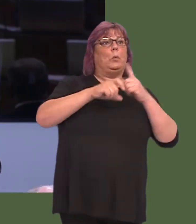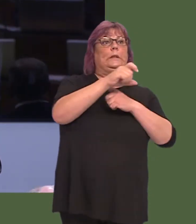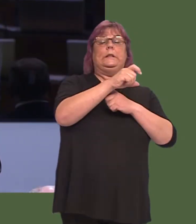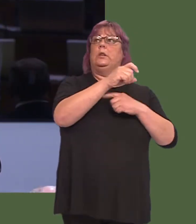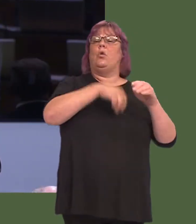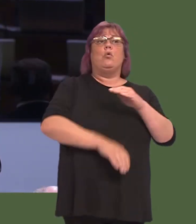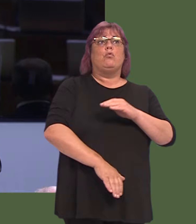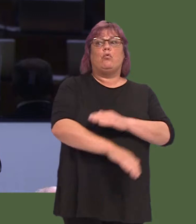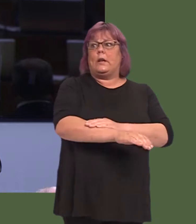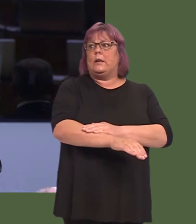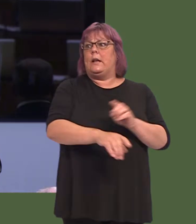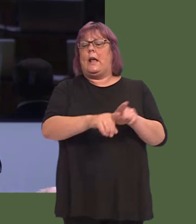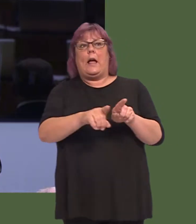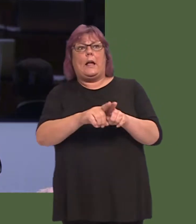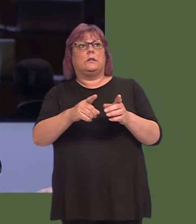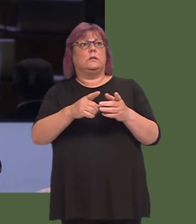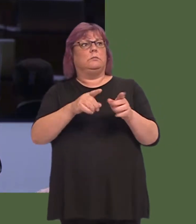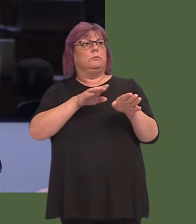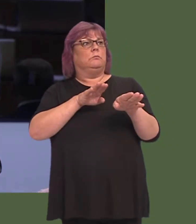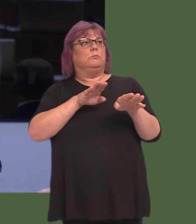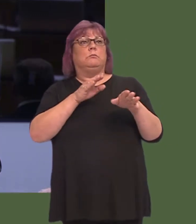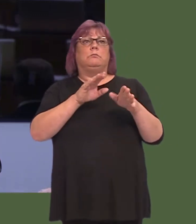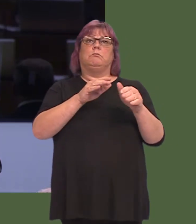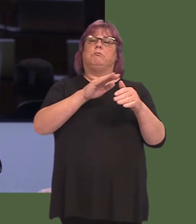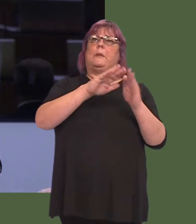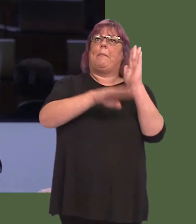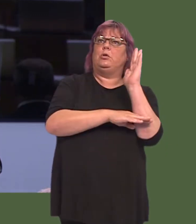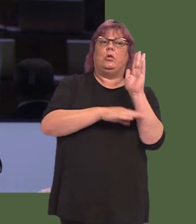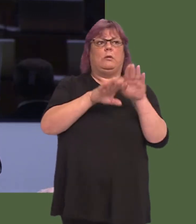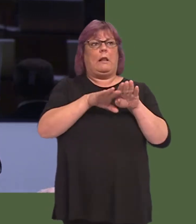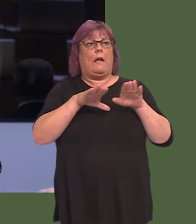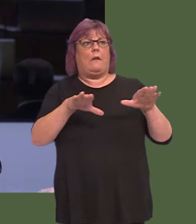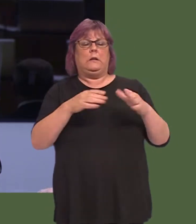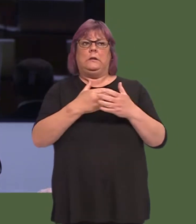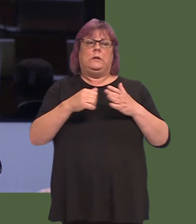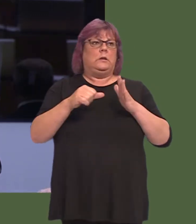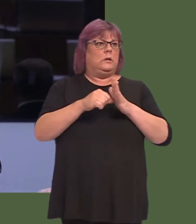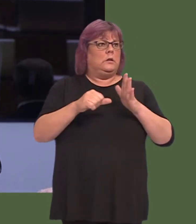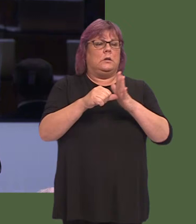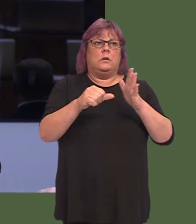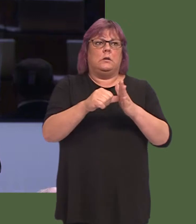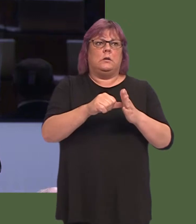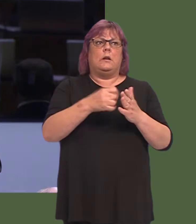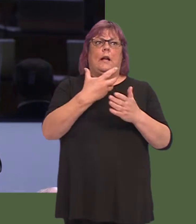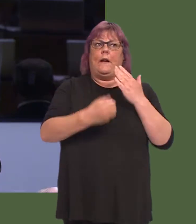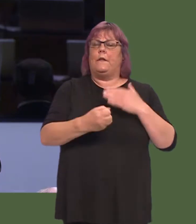and amateur level is coming under significant pressure, both financially and from a participation perspective.